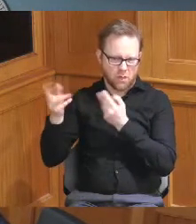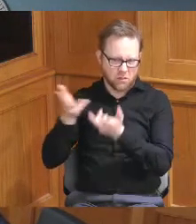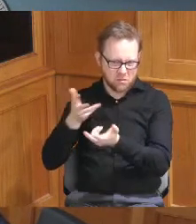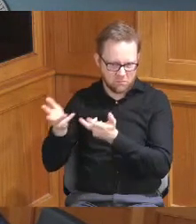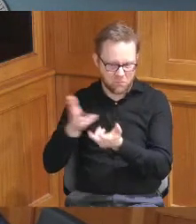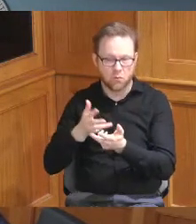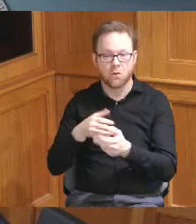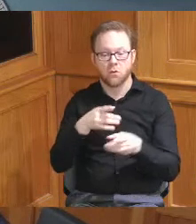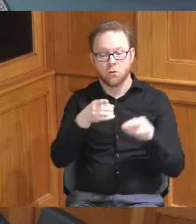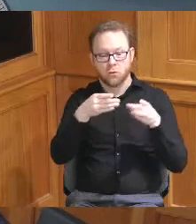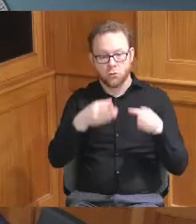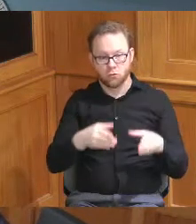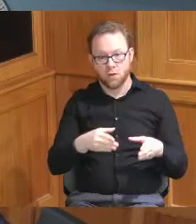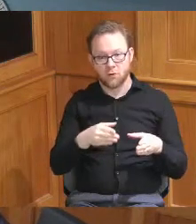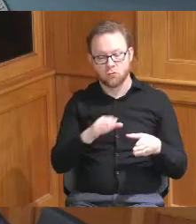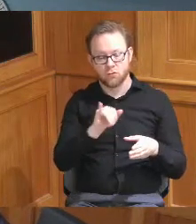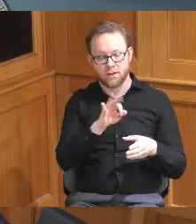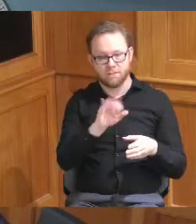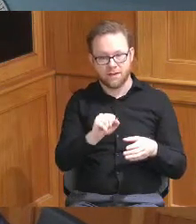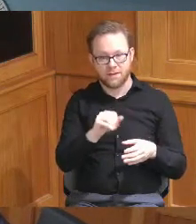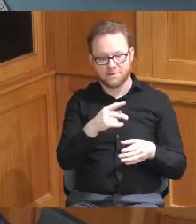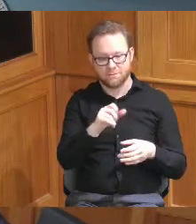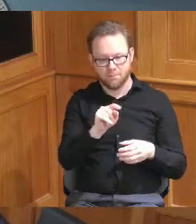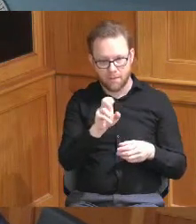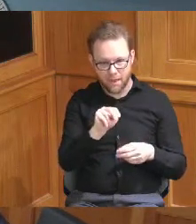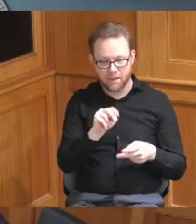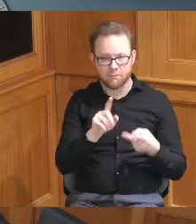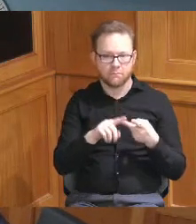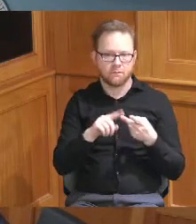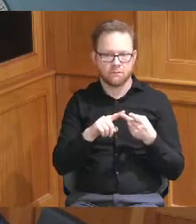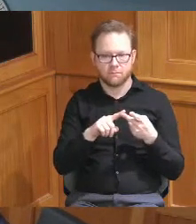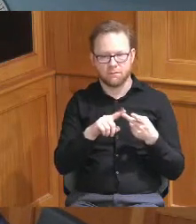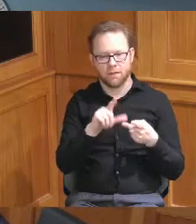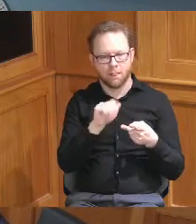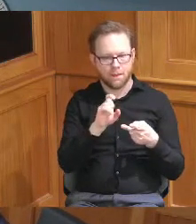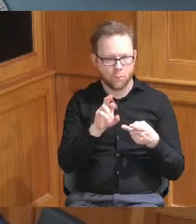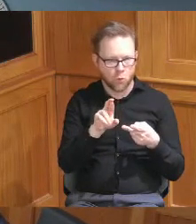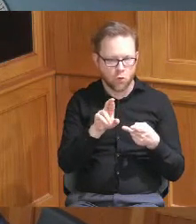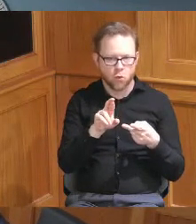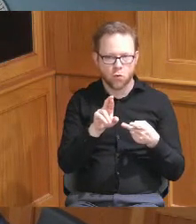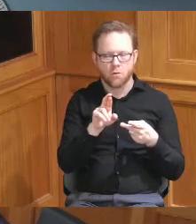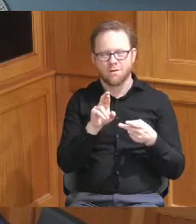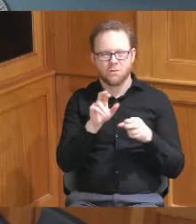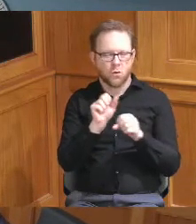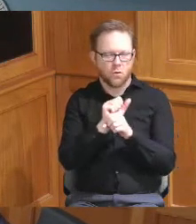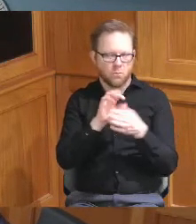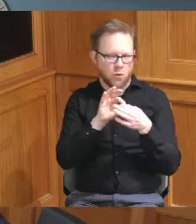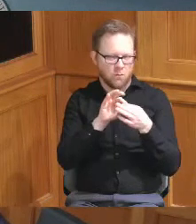with Director of our Job and Family Services our Labor employee relations manager